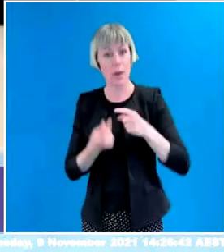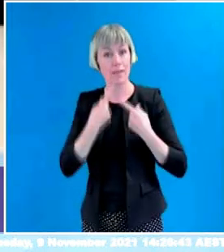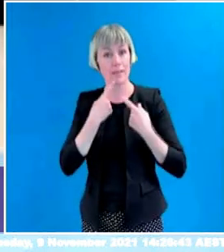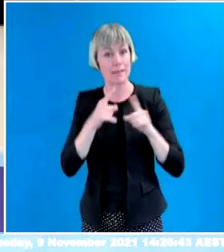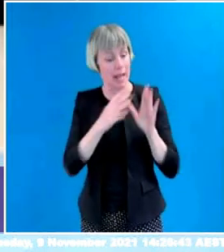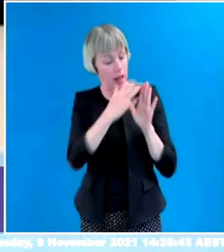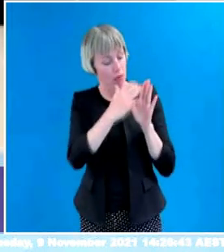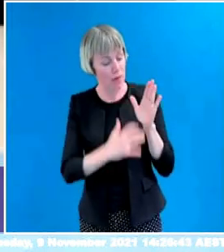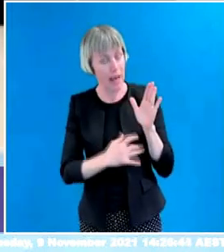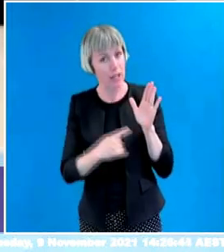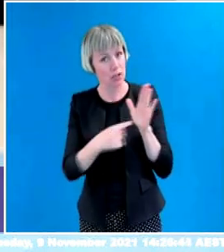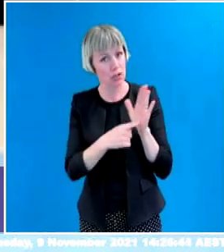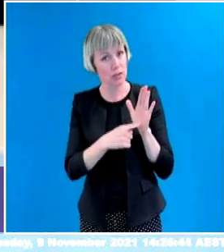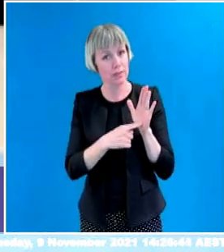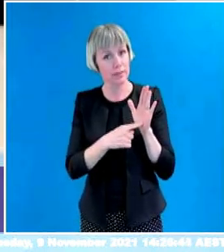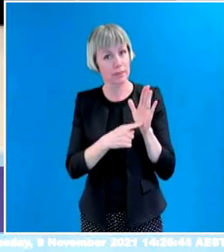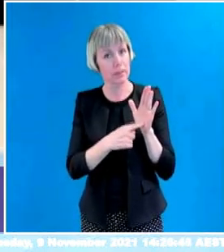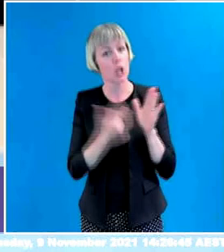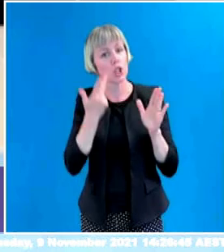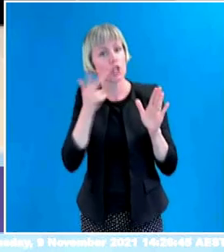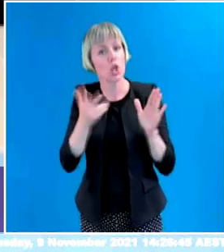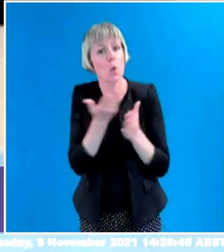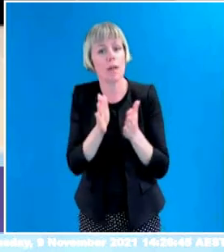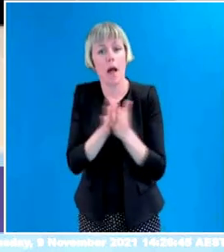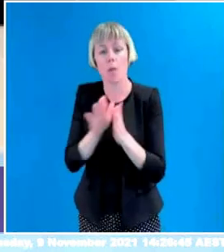understand our rights and obligations under this treaty.